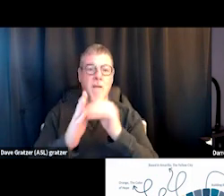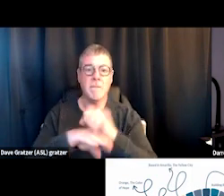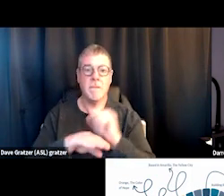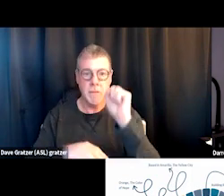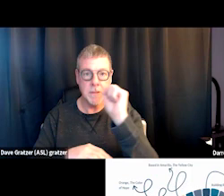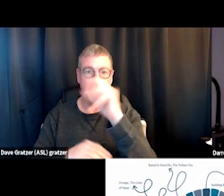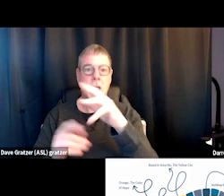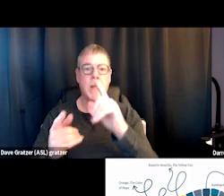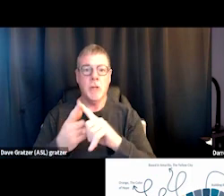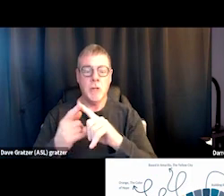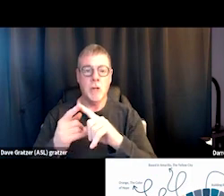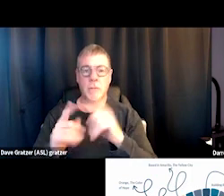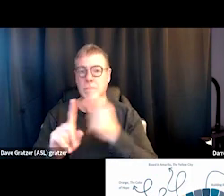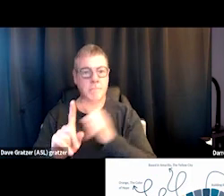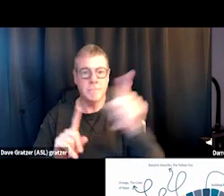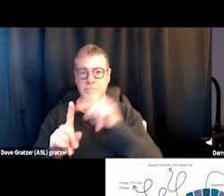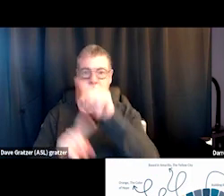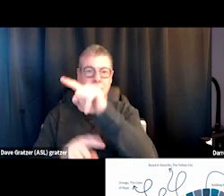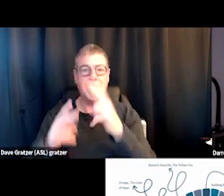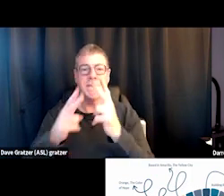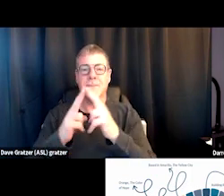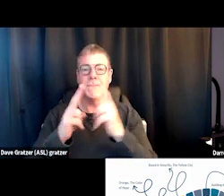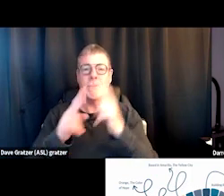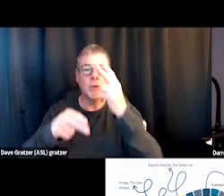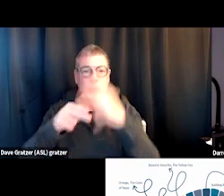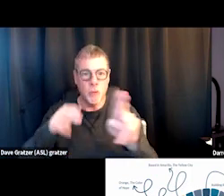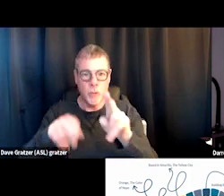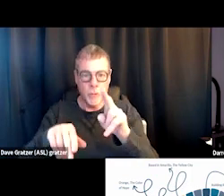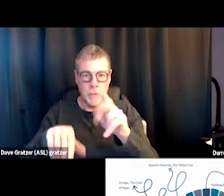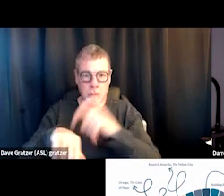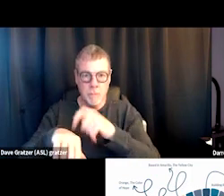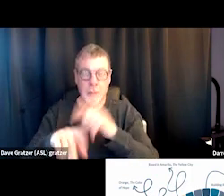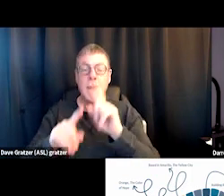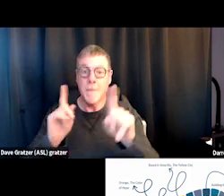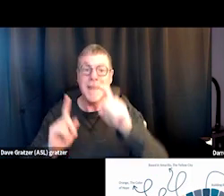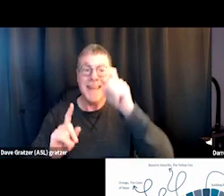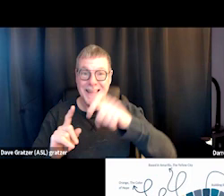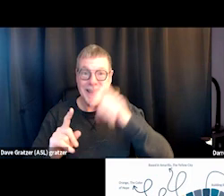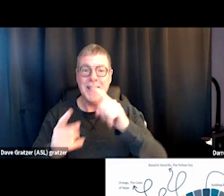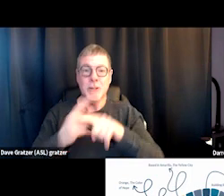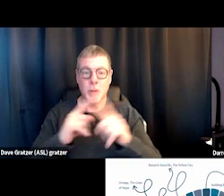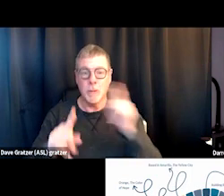or to an emergency room, well, that's a very short stay, but we knew that we needed to be able to then get them into a treatment facility